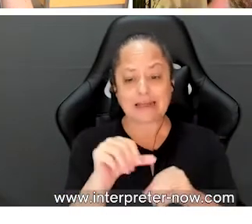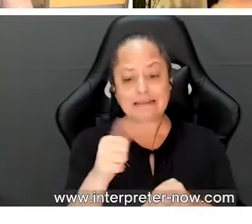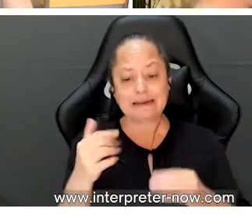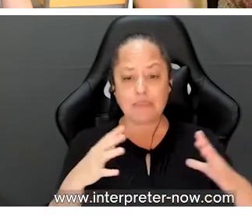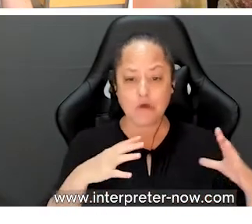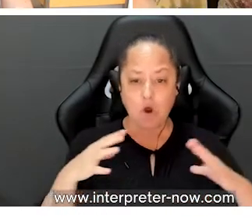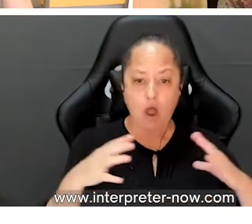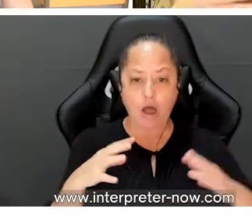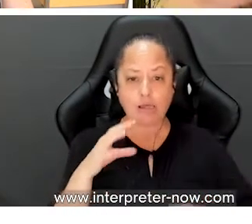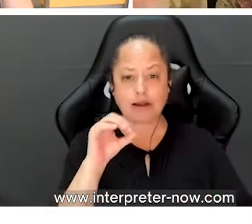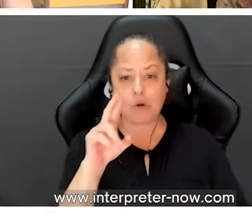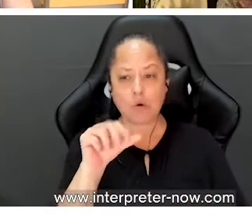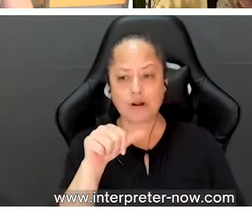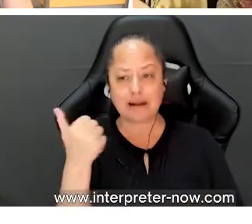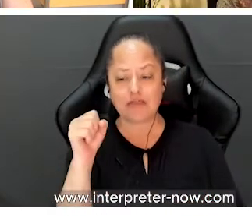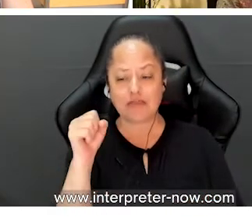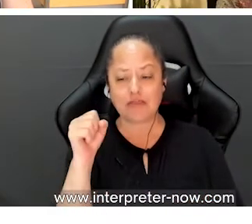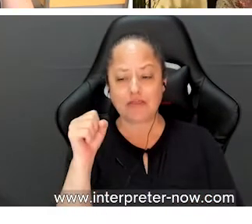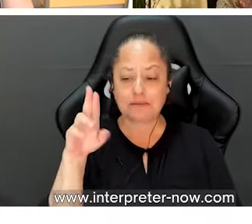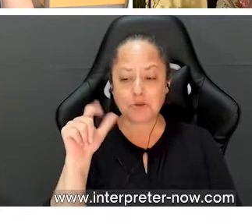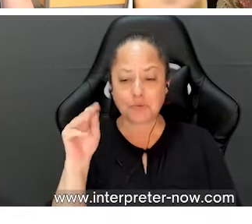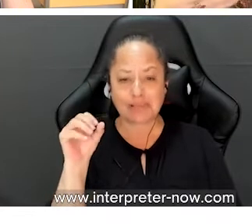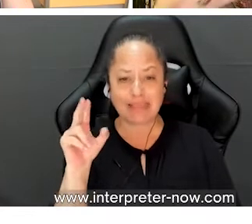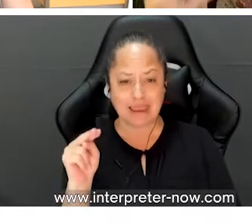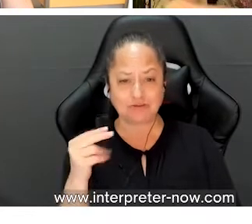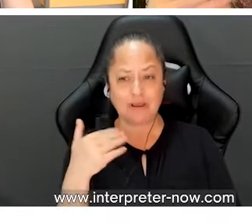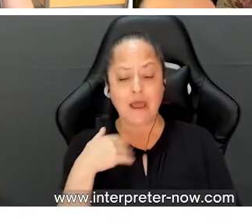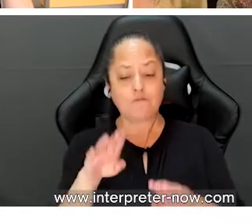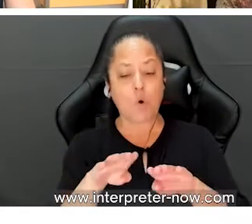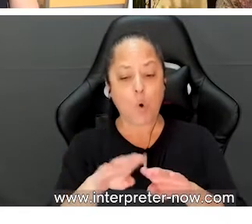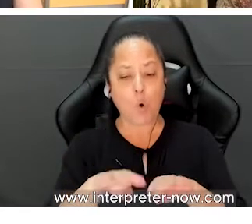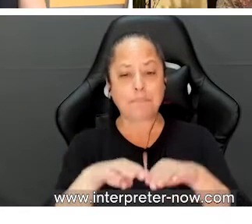has the open door to then add an advocate for that because anything that you research